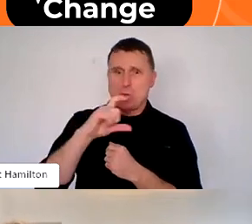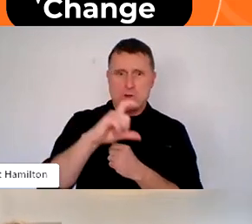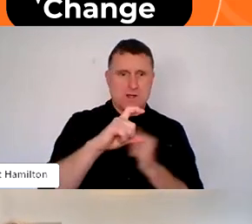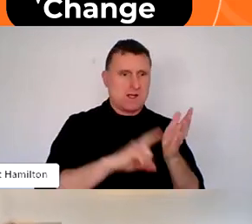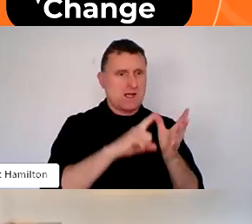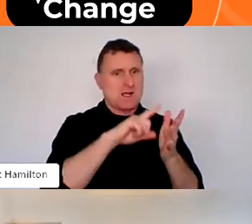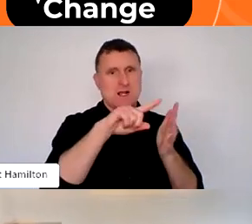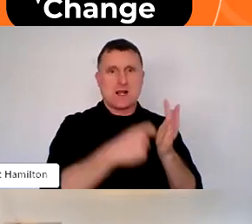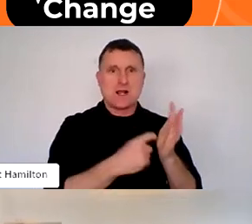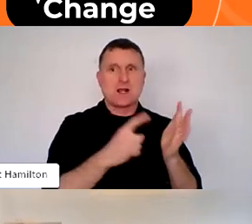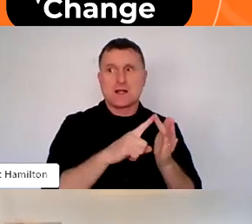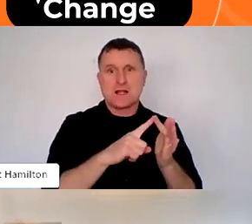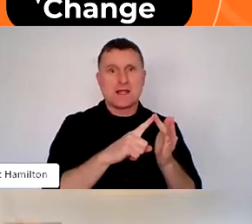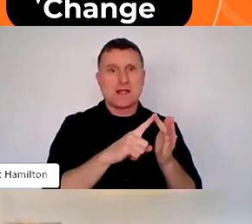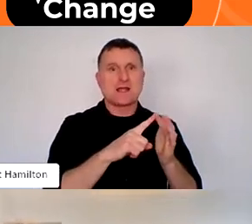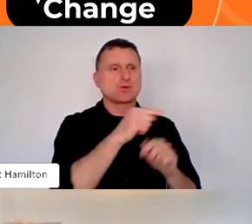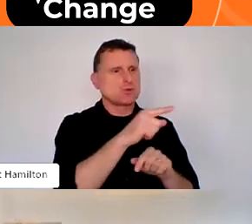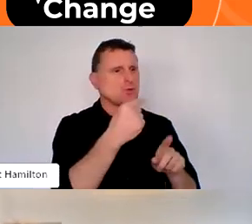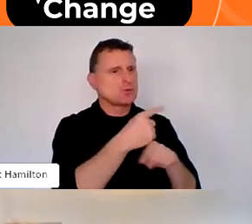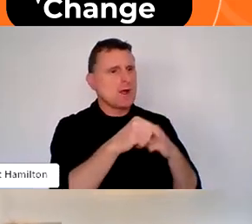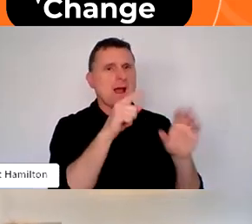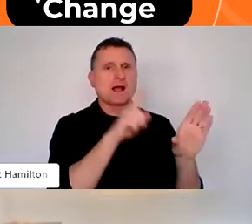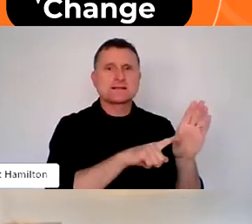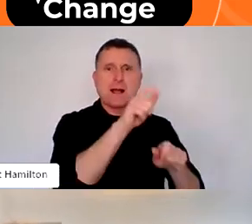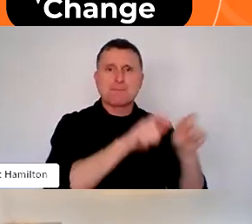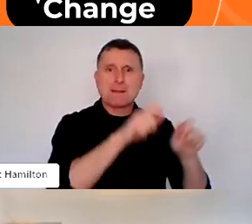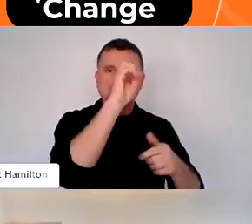young people's experiences, because that absolutely has to be our starting